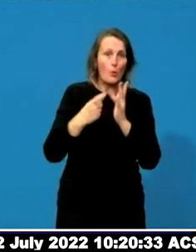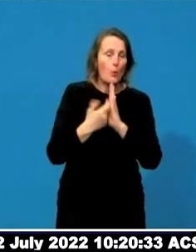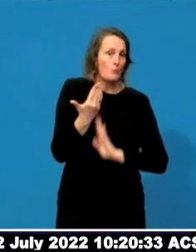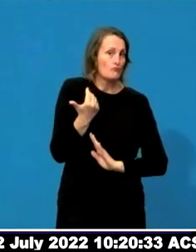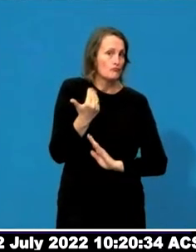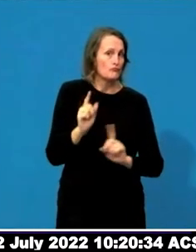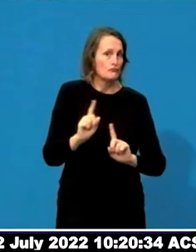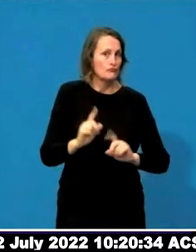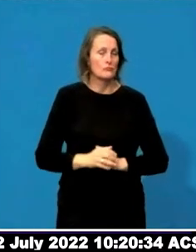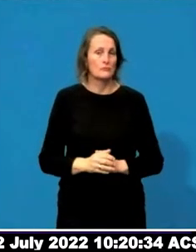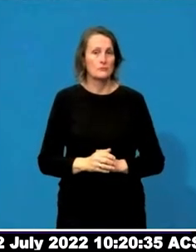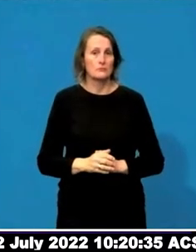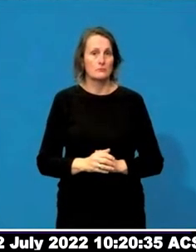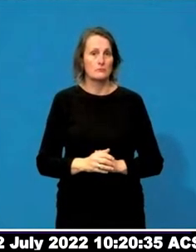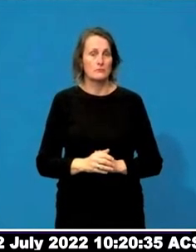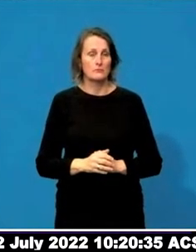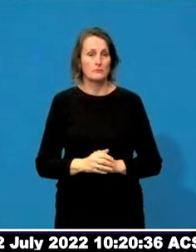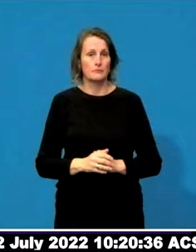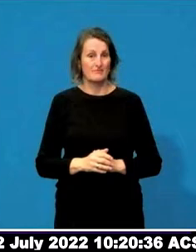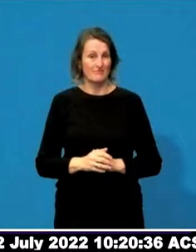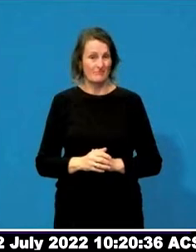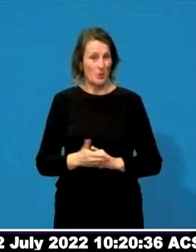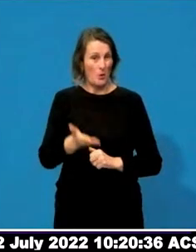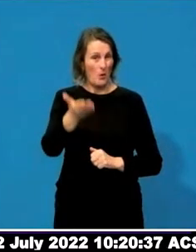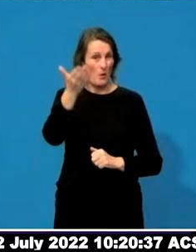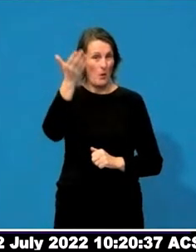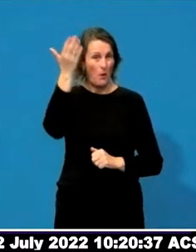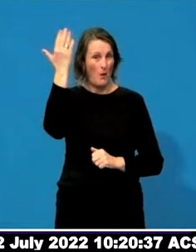Or has it been a long time? Yes. Em is nodding.